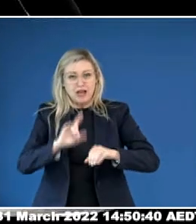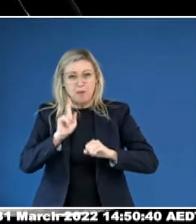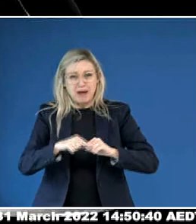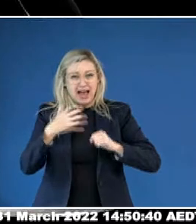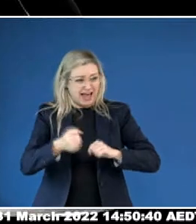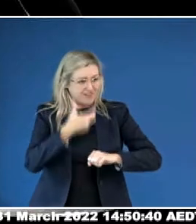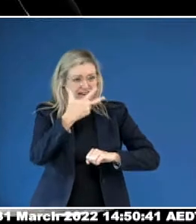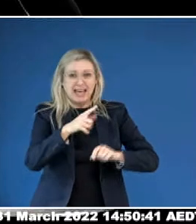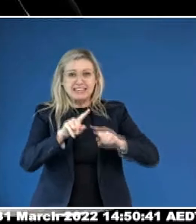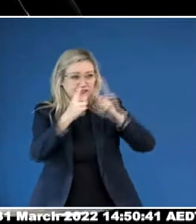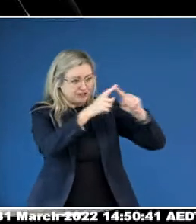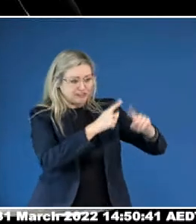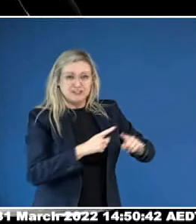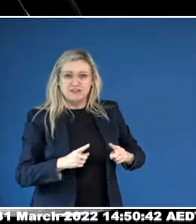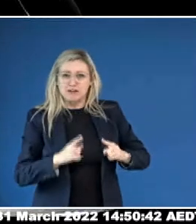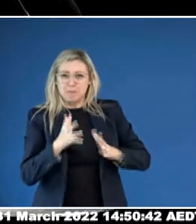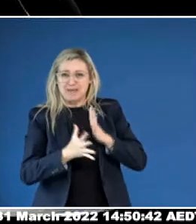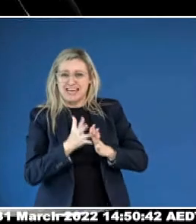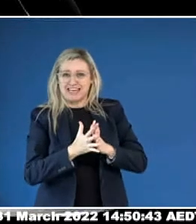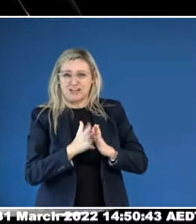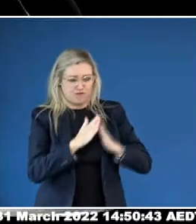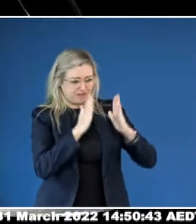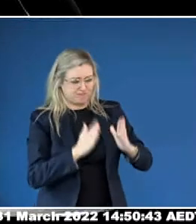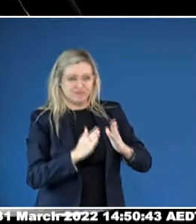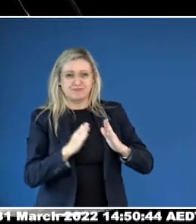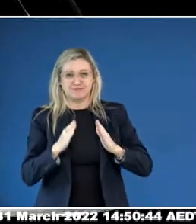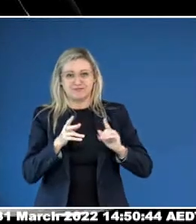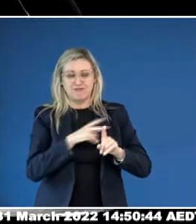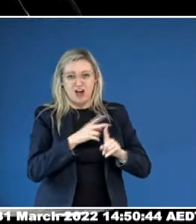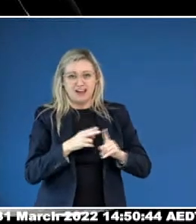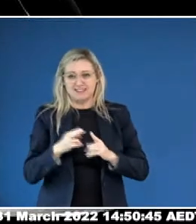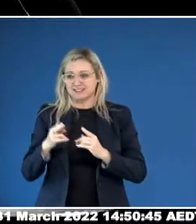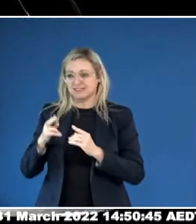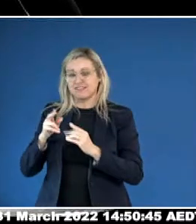know, gender-based violence perpetrated against a woman with a disability in Tasmania